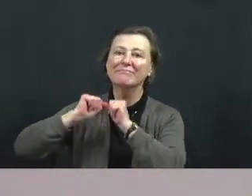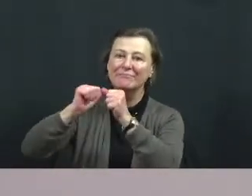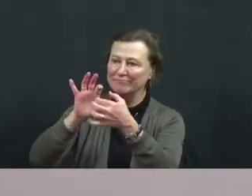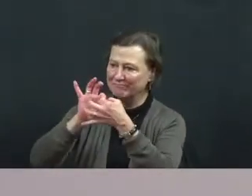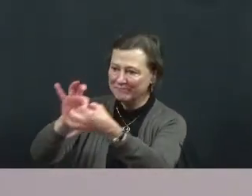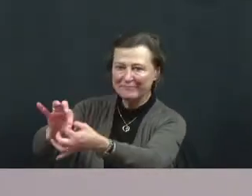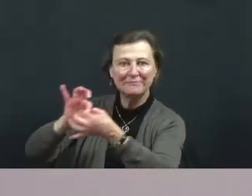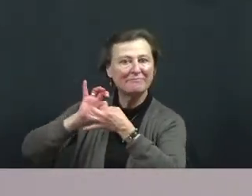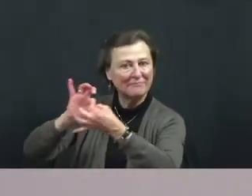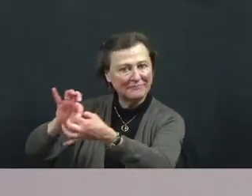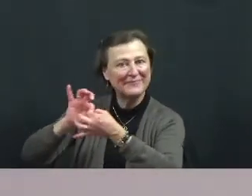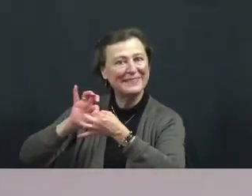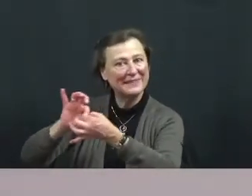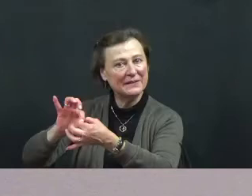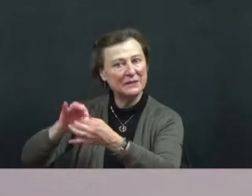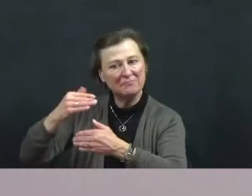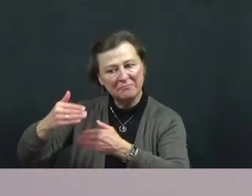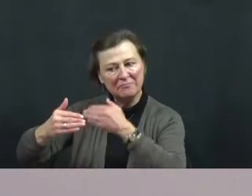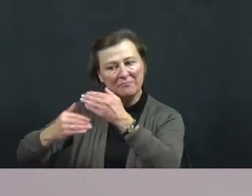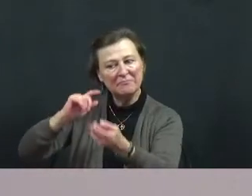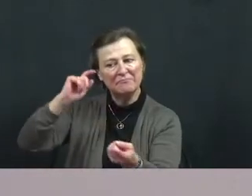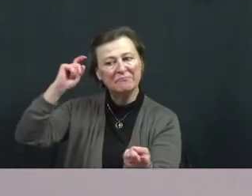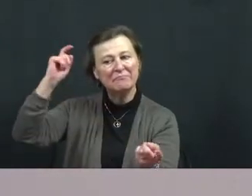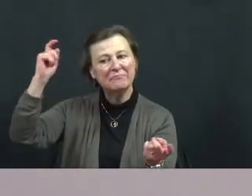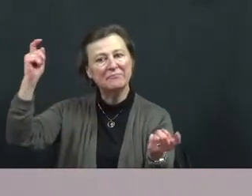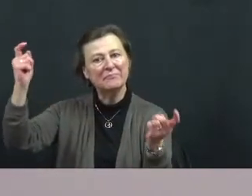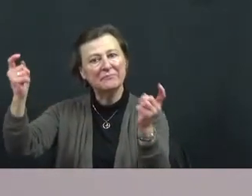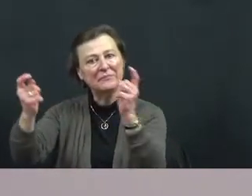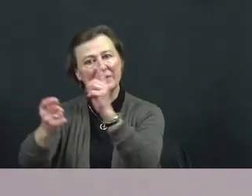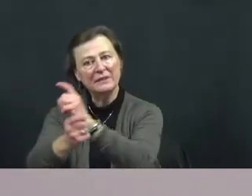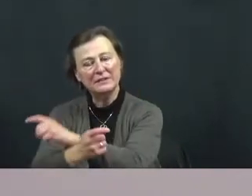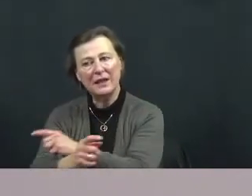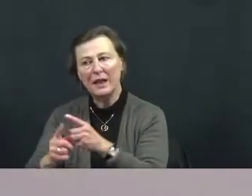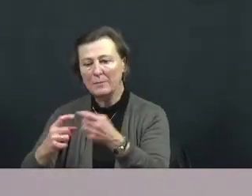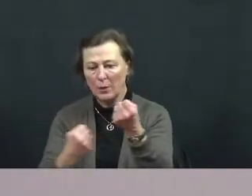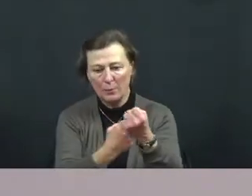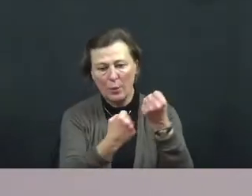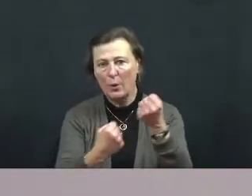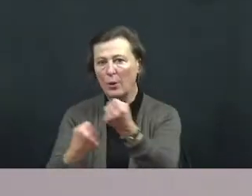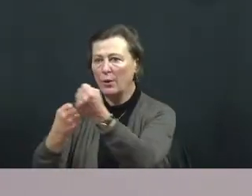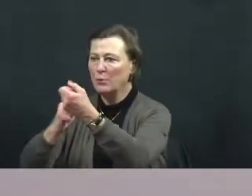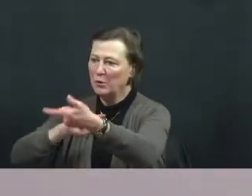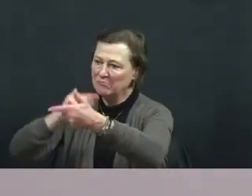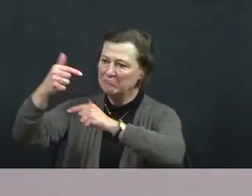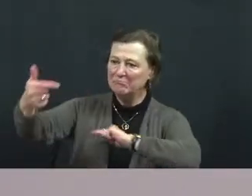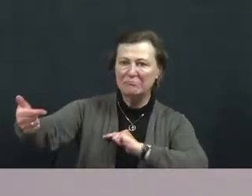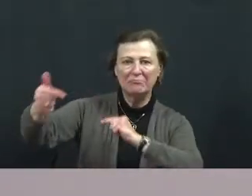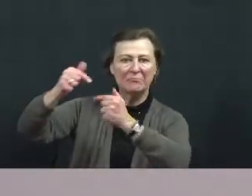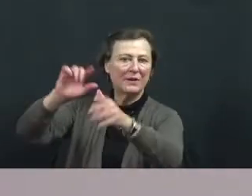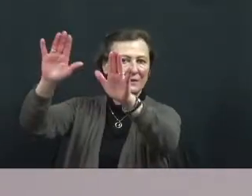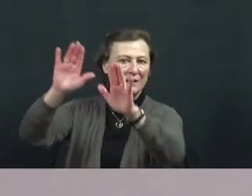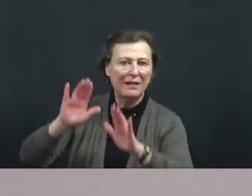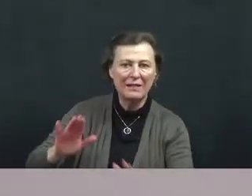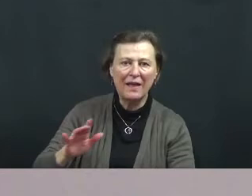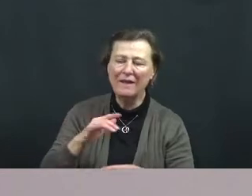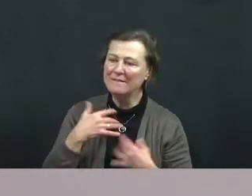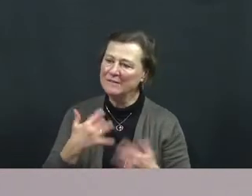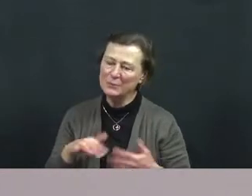an evolving relationship, that's mutually supportive, delightful, enriching, and interesting?